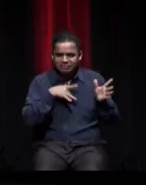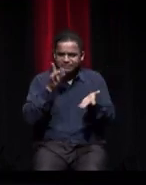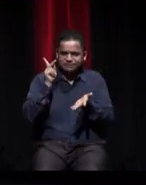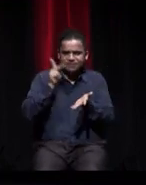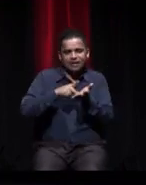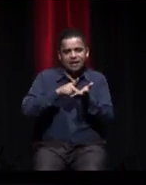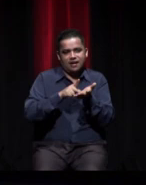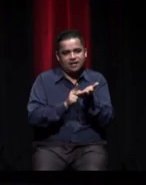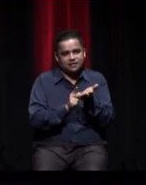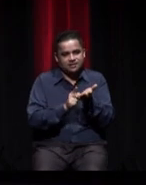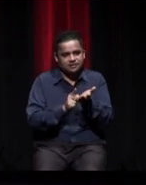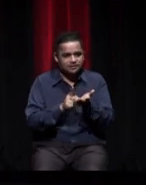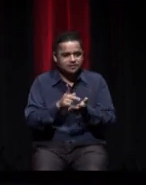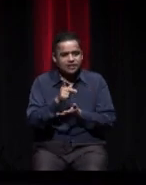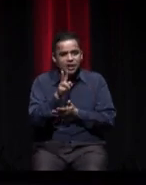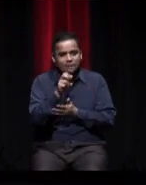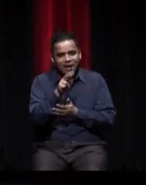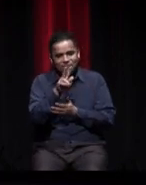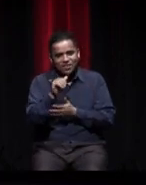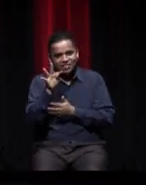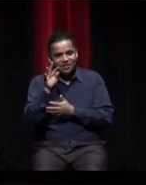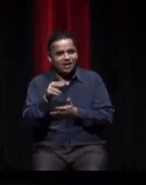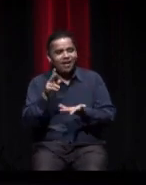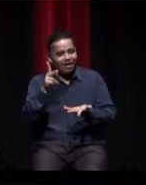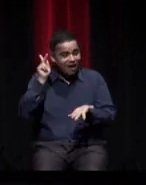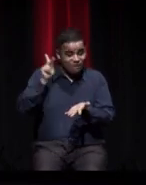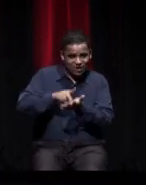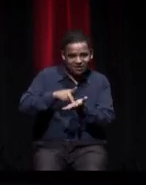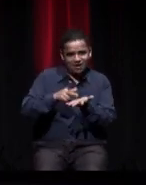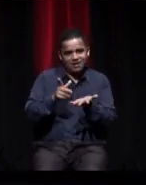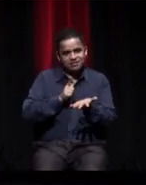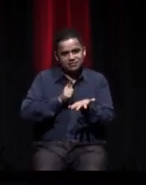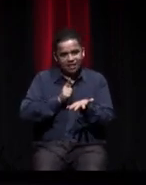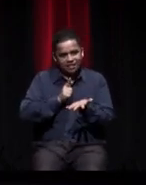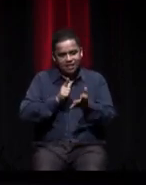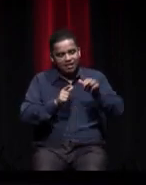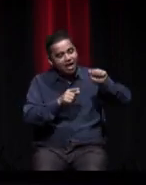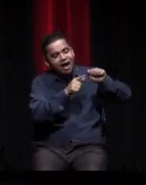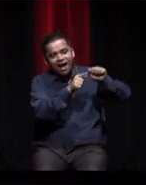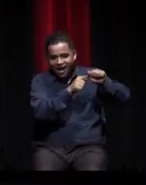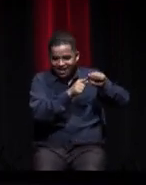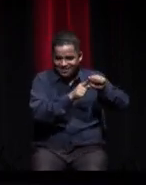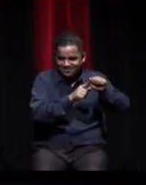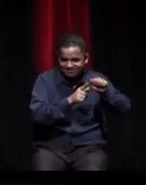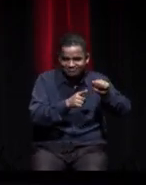Pravda is The Truth. The, with the definite article.